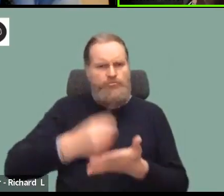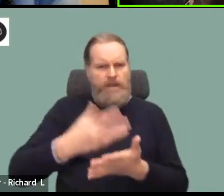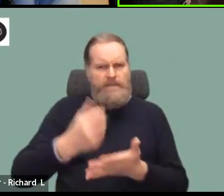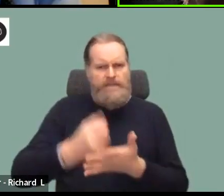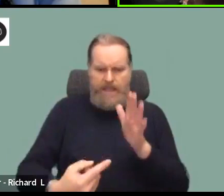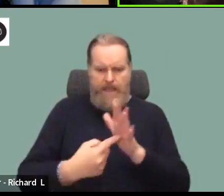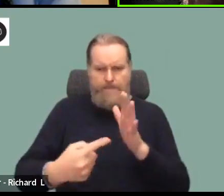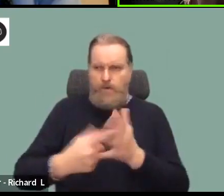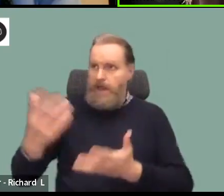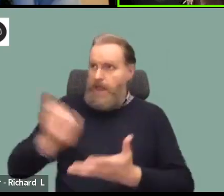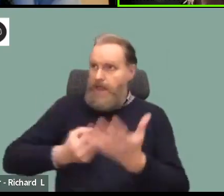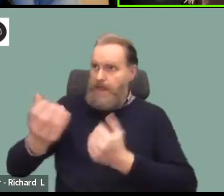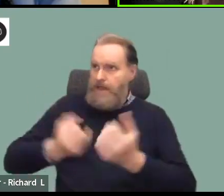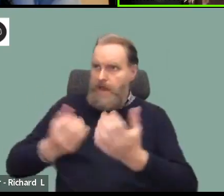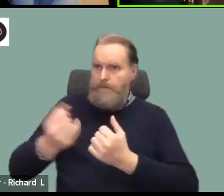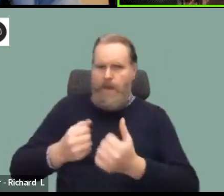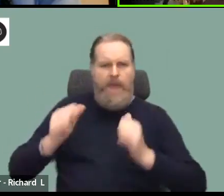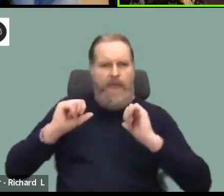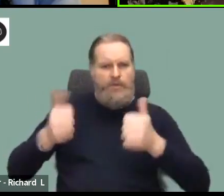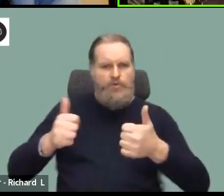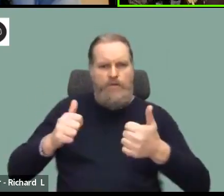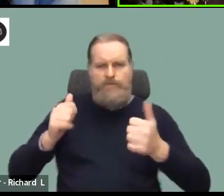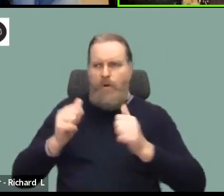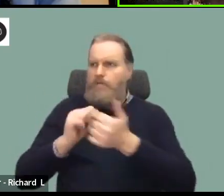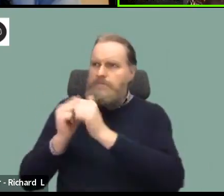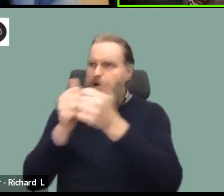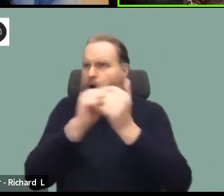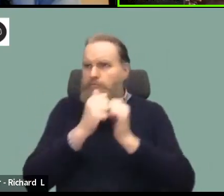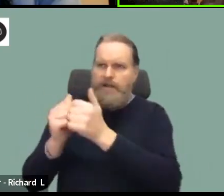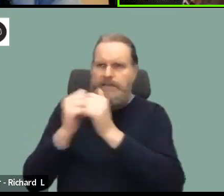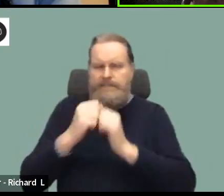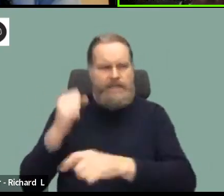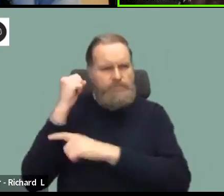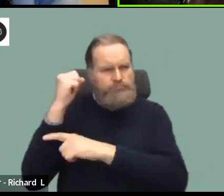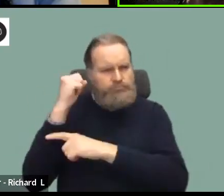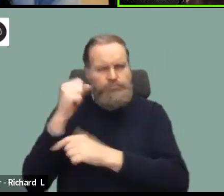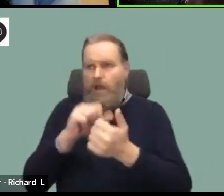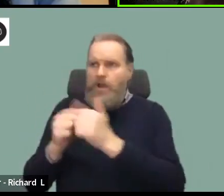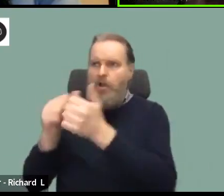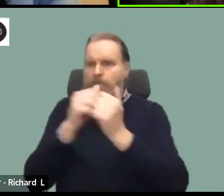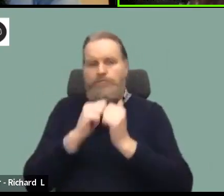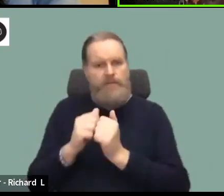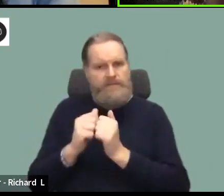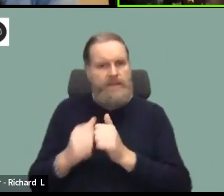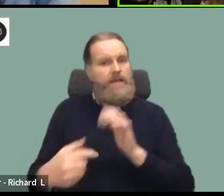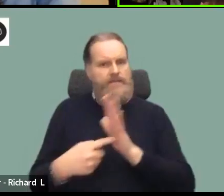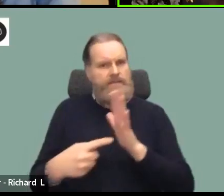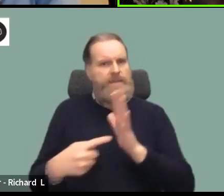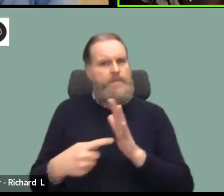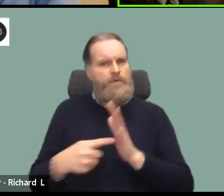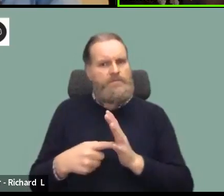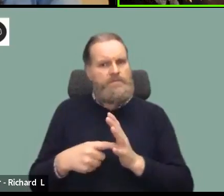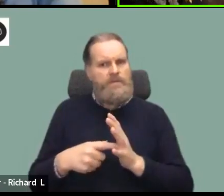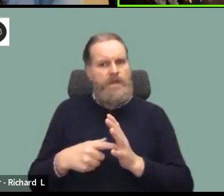fundraising, not only fundraising. Not only is it funds coming in but it's also great funds coming in but it's also great for common camaraderie and so great for common camaraderie and solidarity and I think. that's